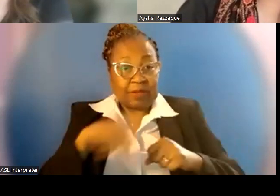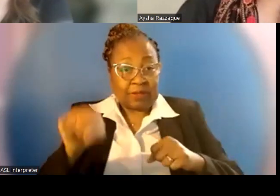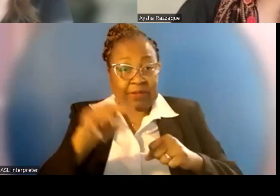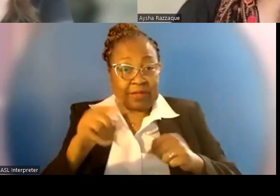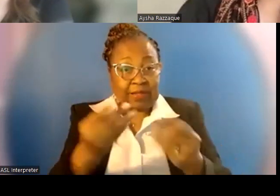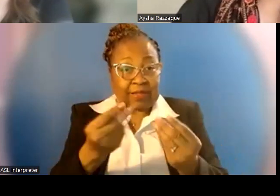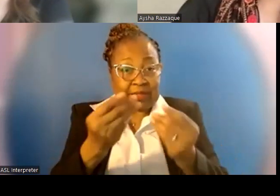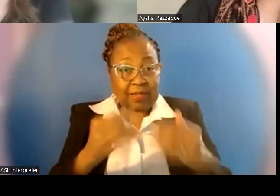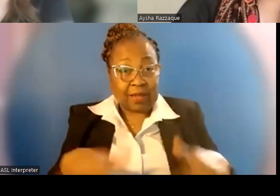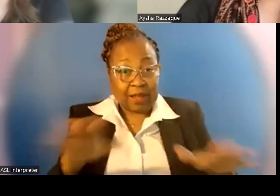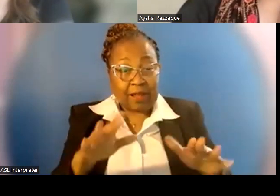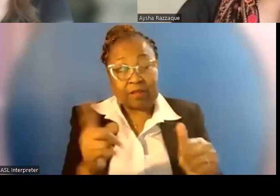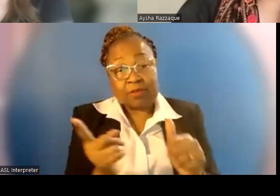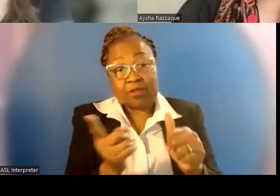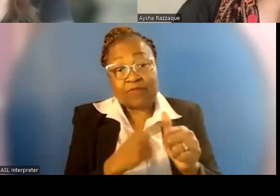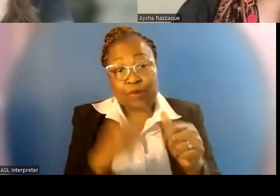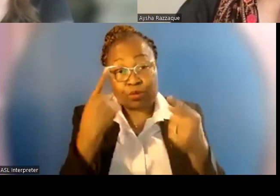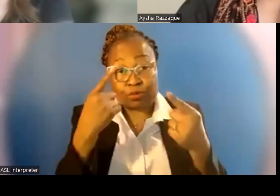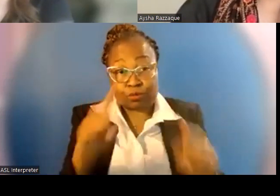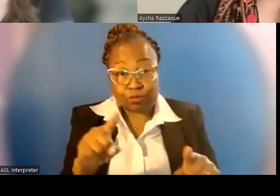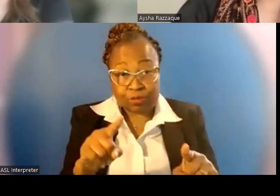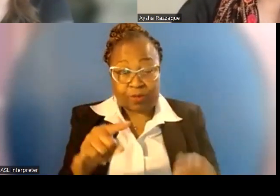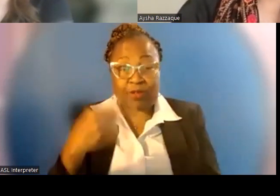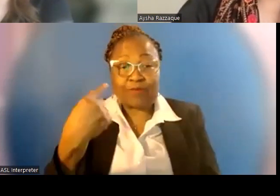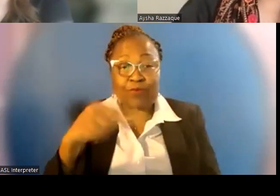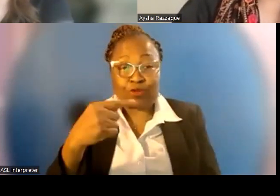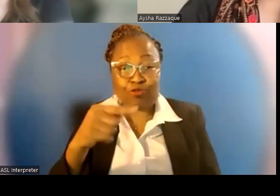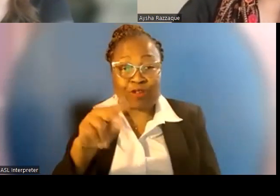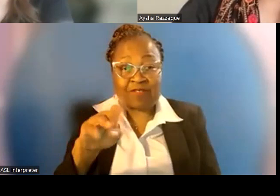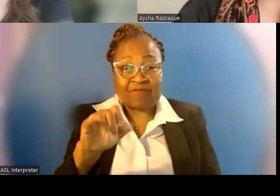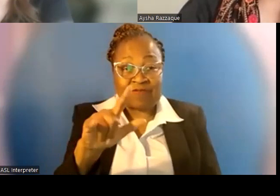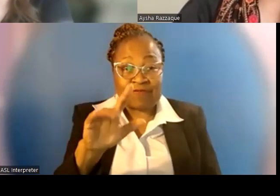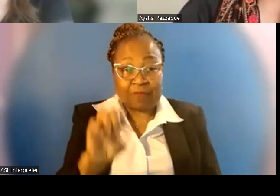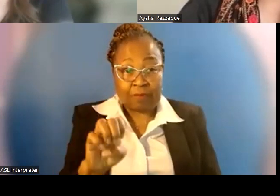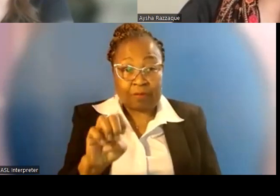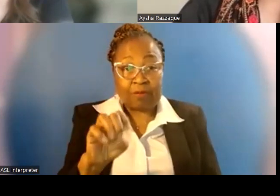in the first treaty of Greenville in 1795.